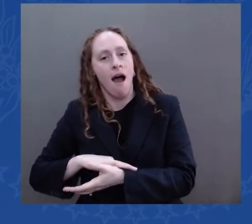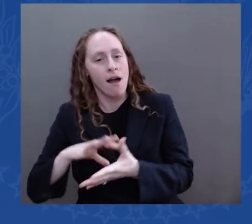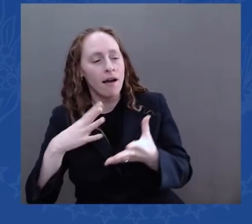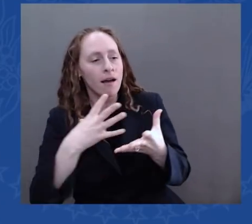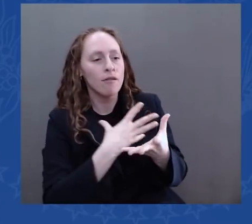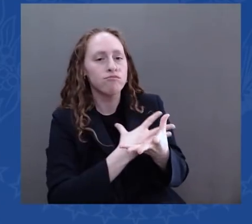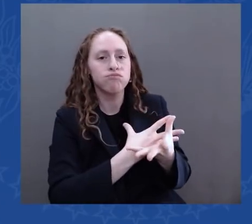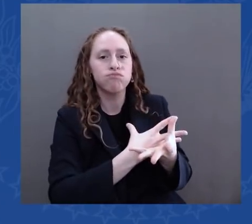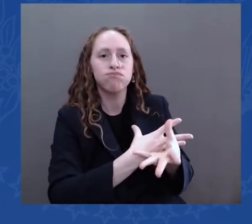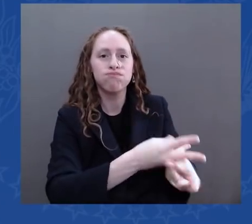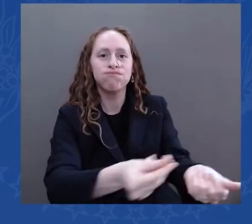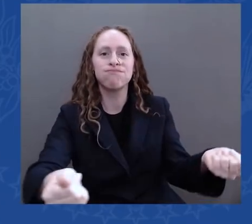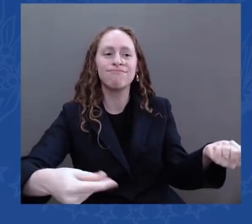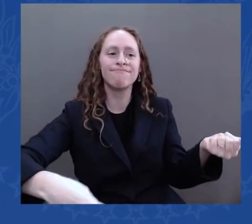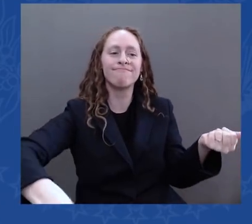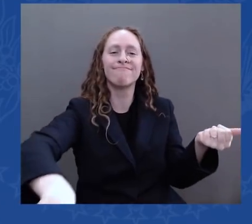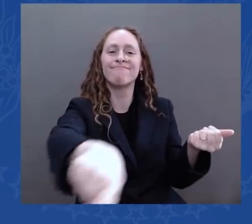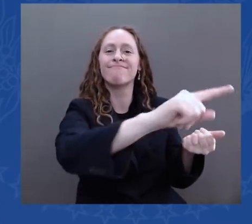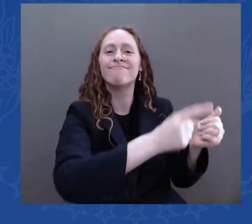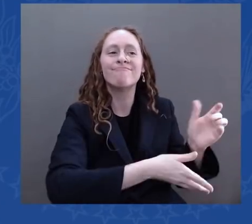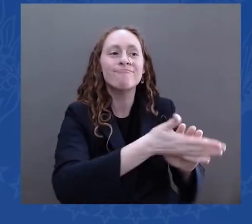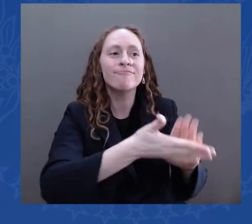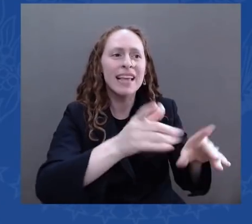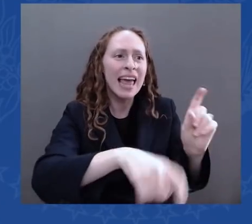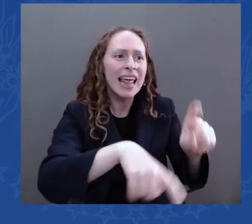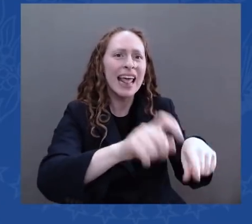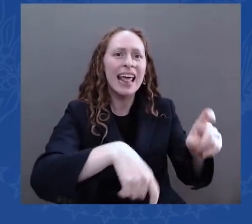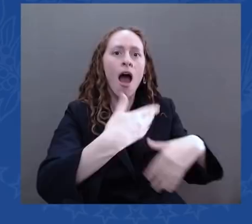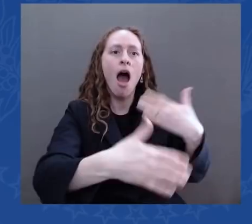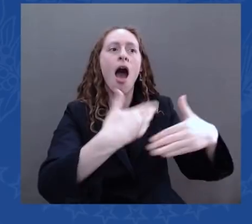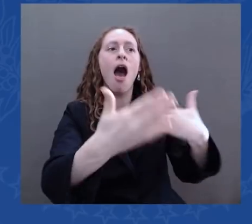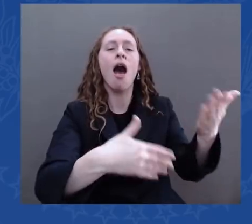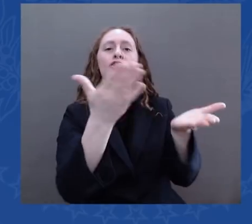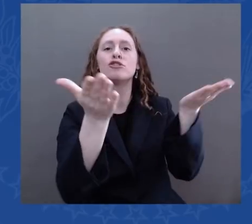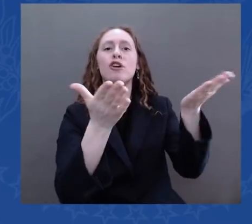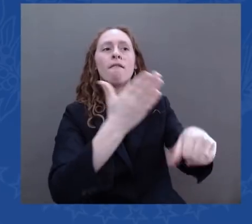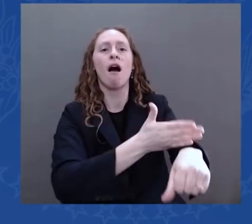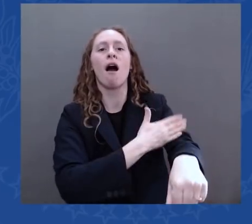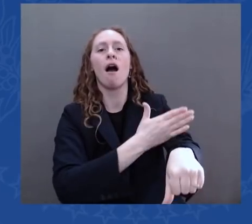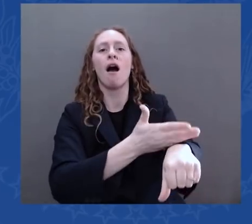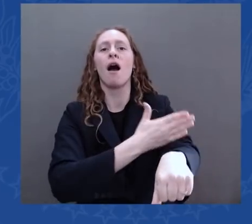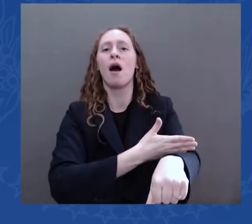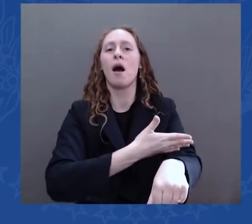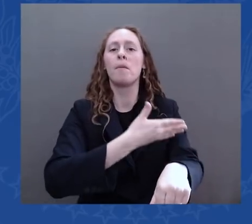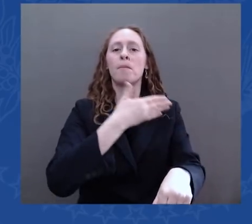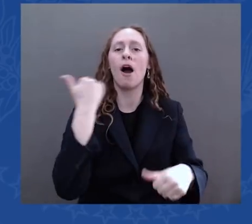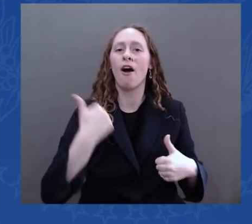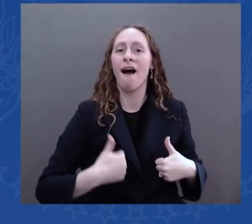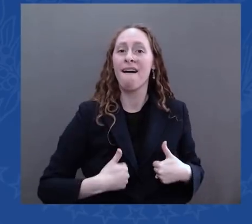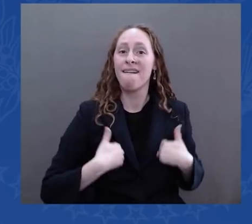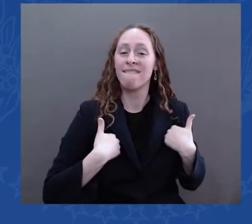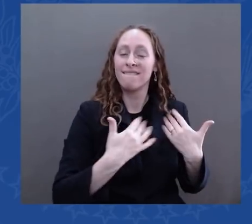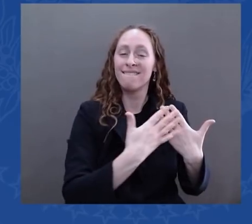In 2020, there were 50 Fortune 500 companies that made $40 billion in profit combined